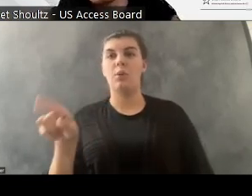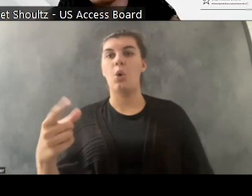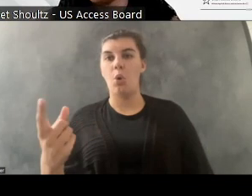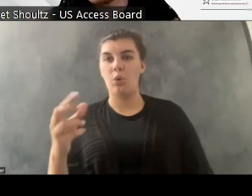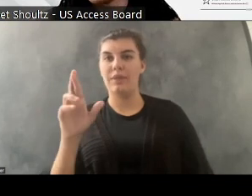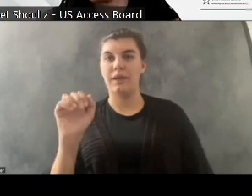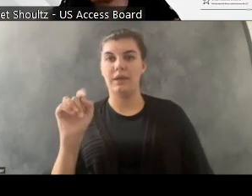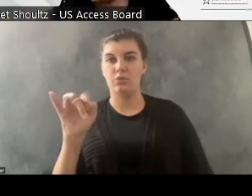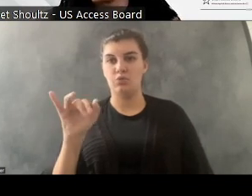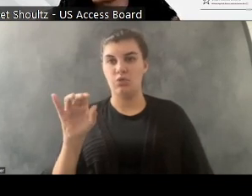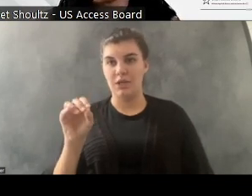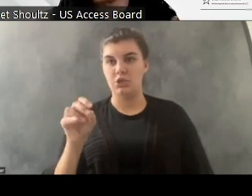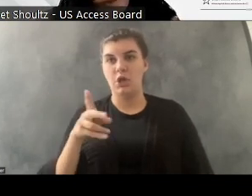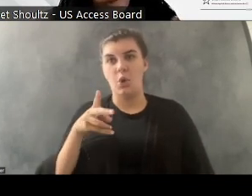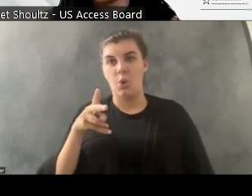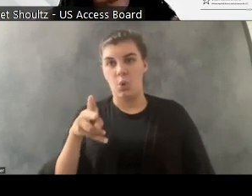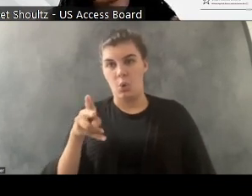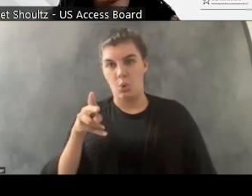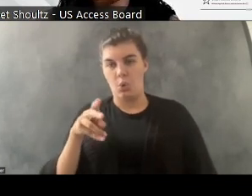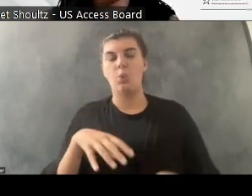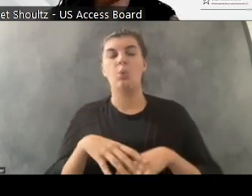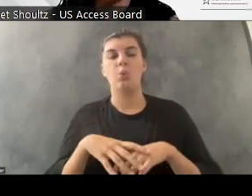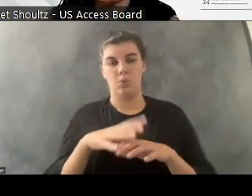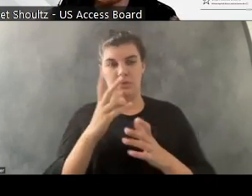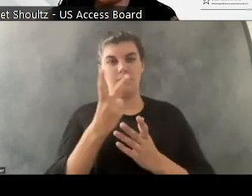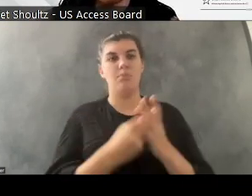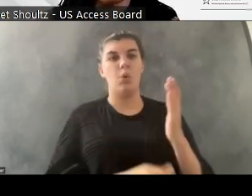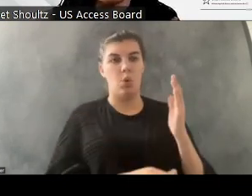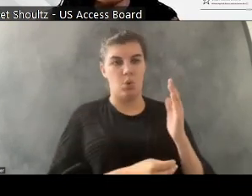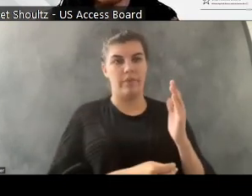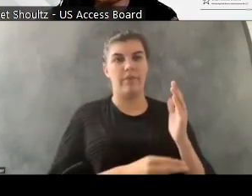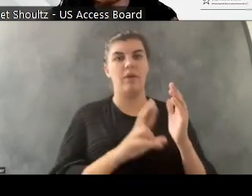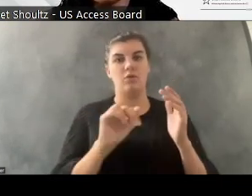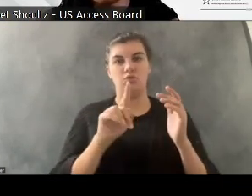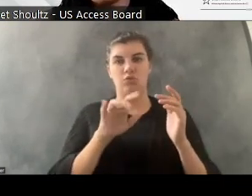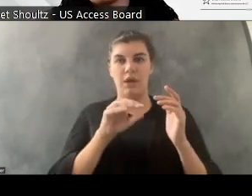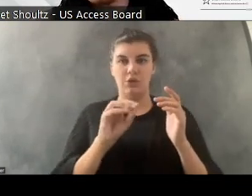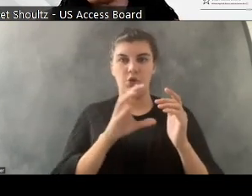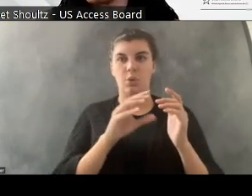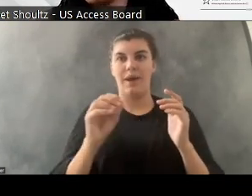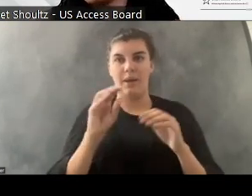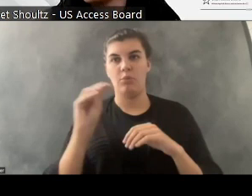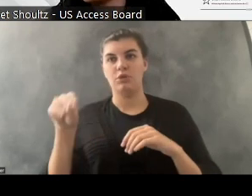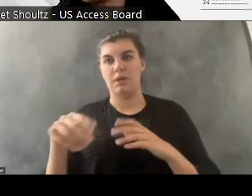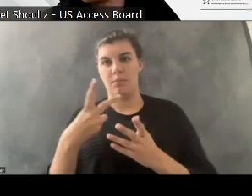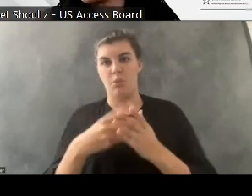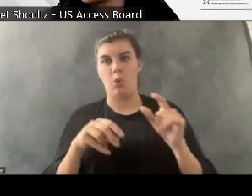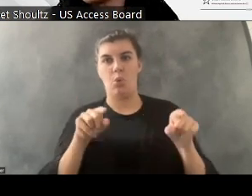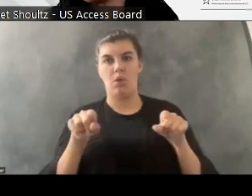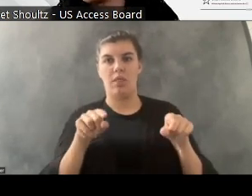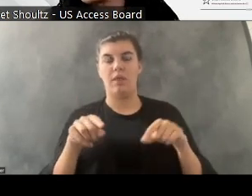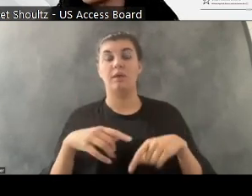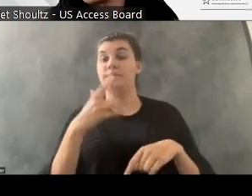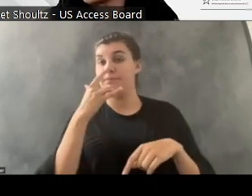in the final rule slopes are expressed in both ratios and percentages. So what that looks like